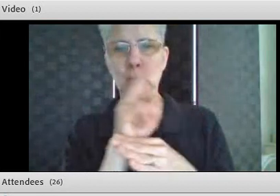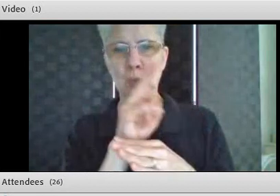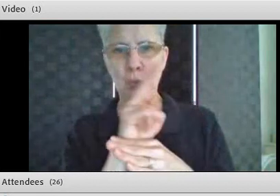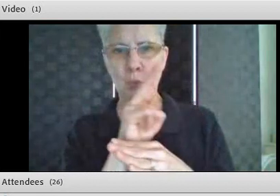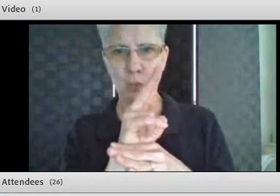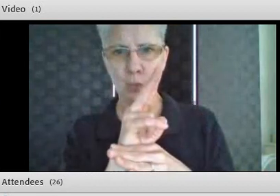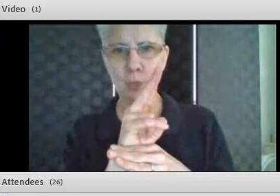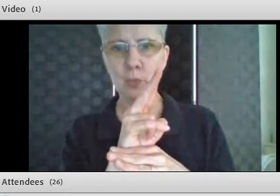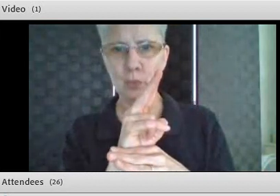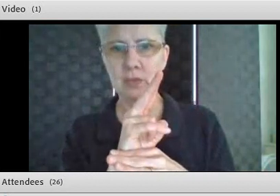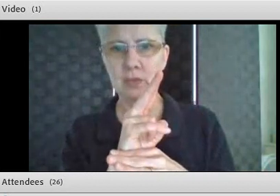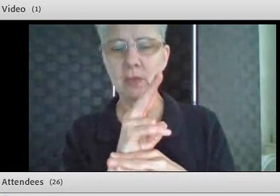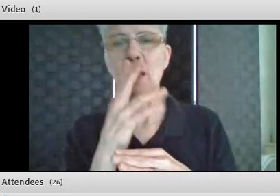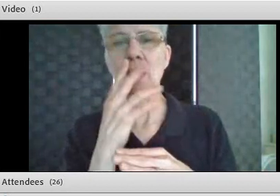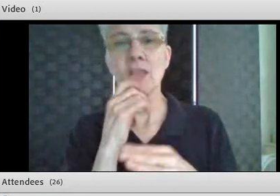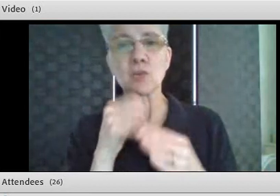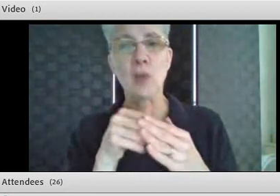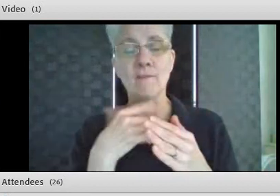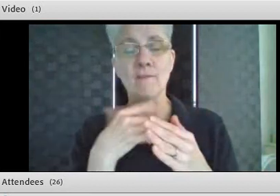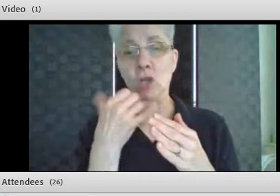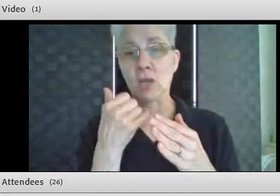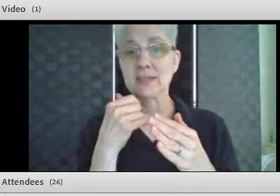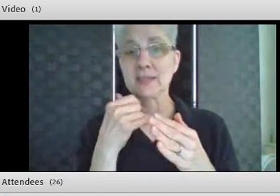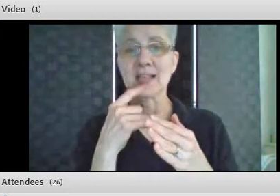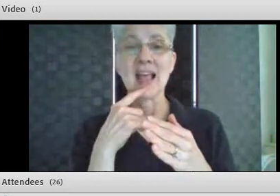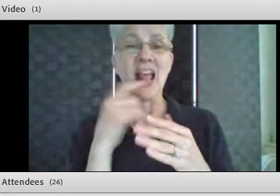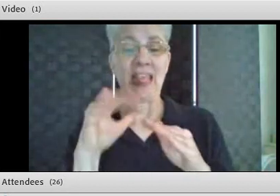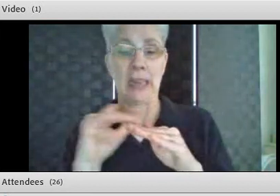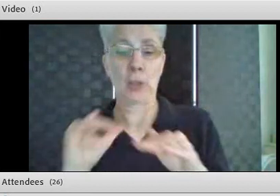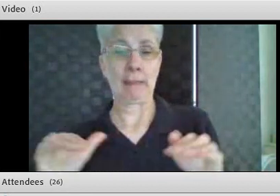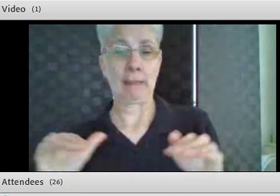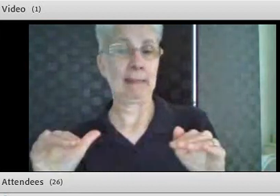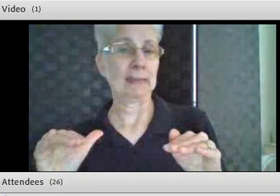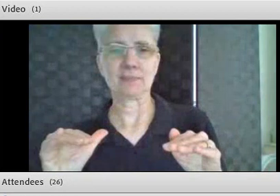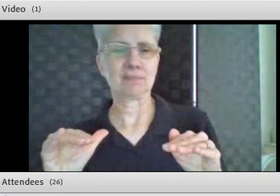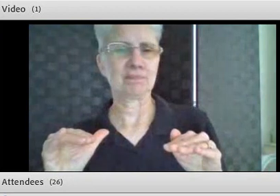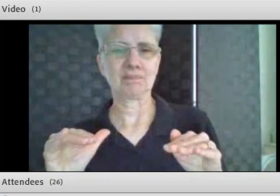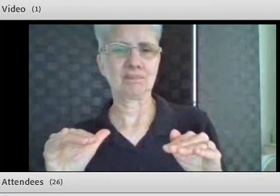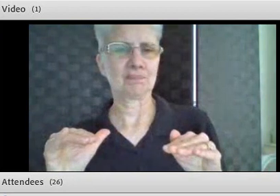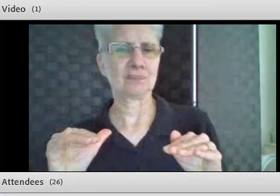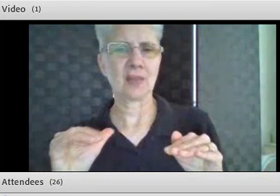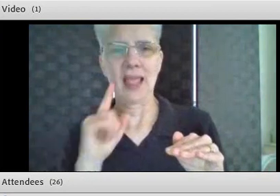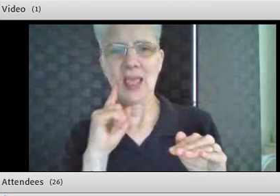If you get just the simple earbuds though, be aware of the age of kids